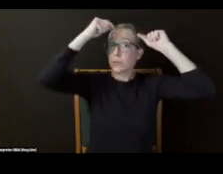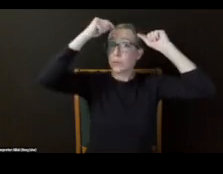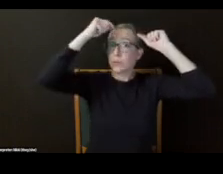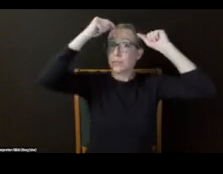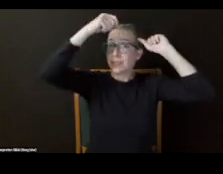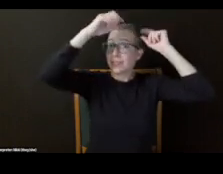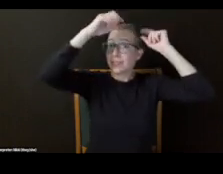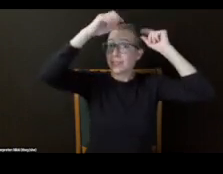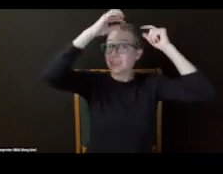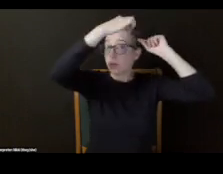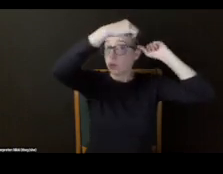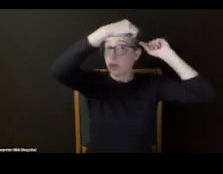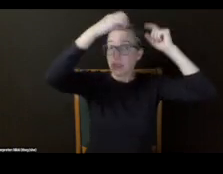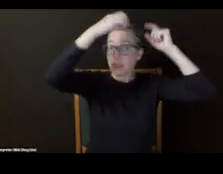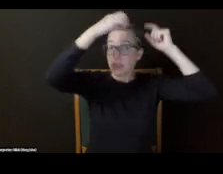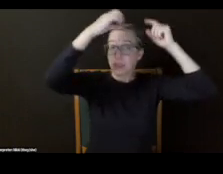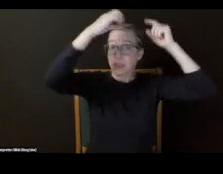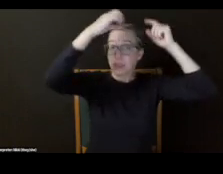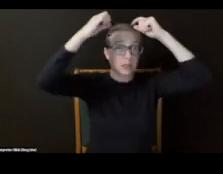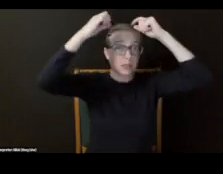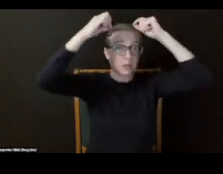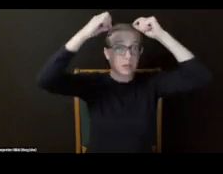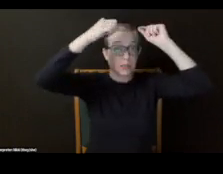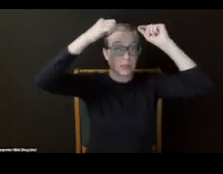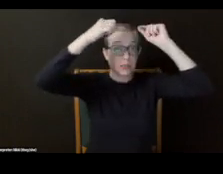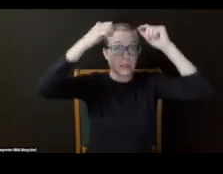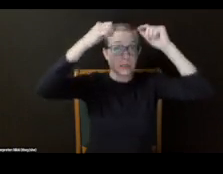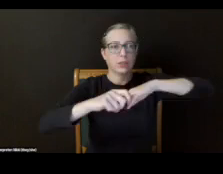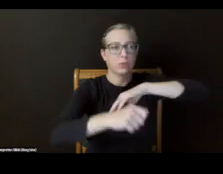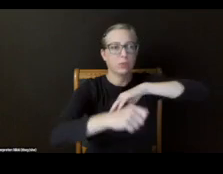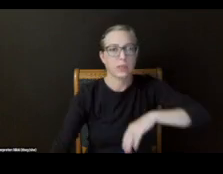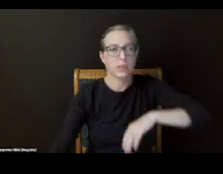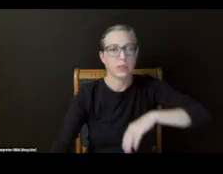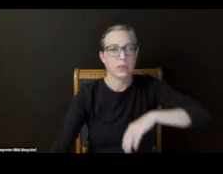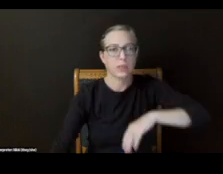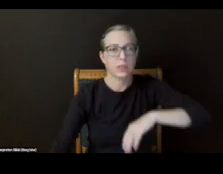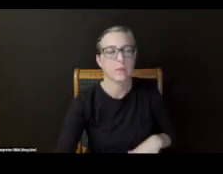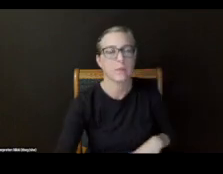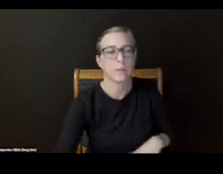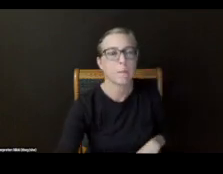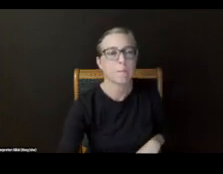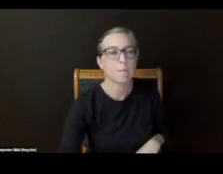And it was slightly hard and slightly interesting because out of